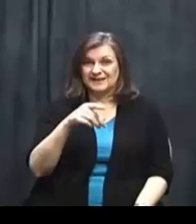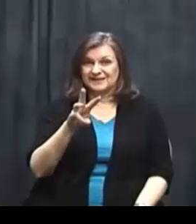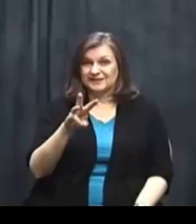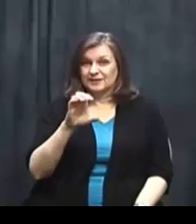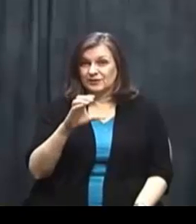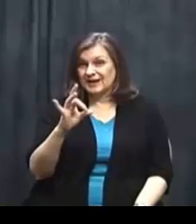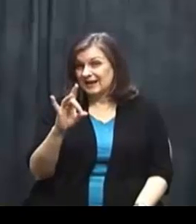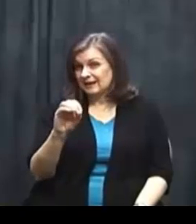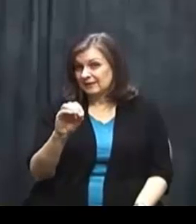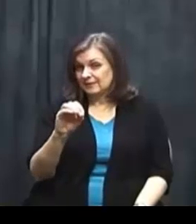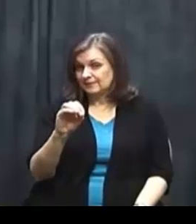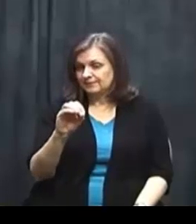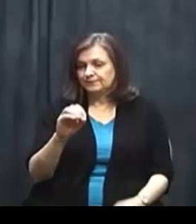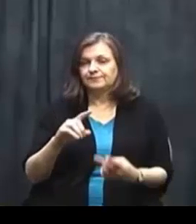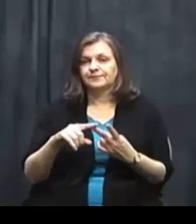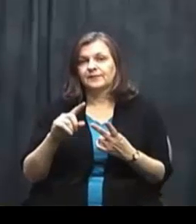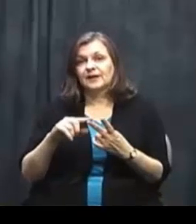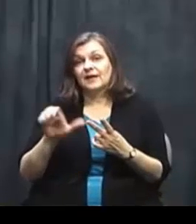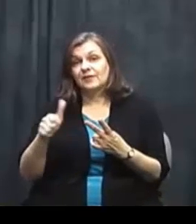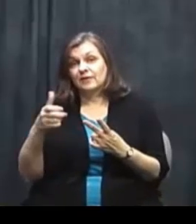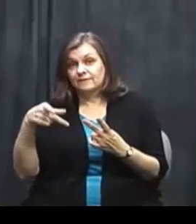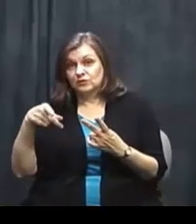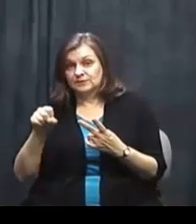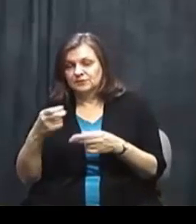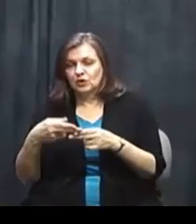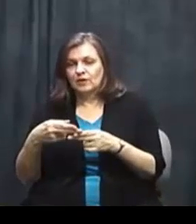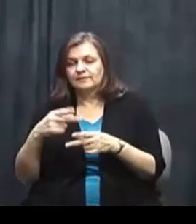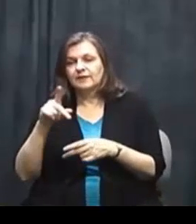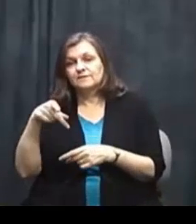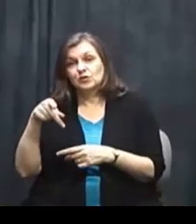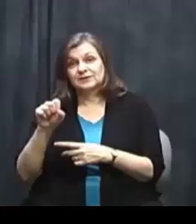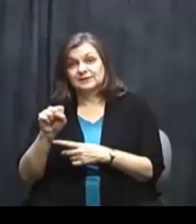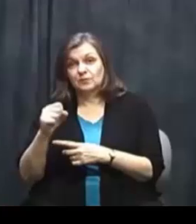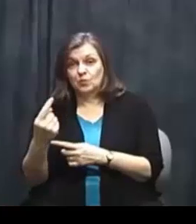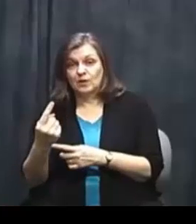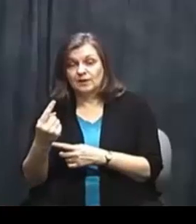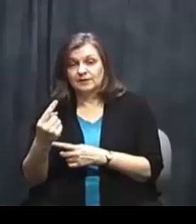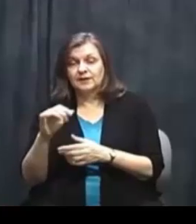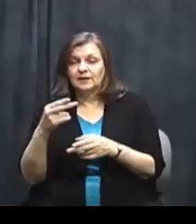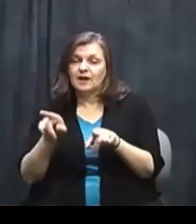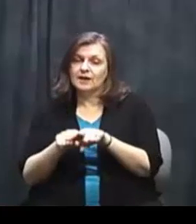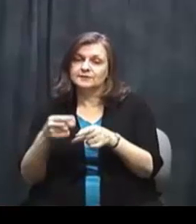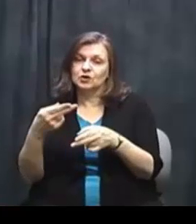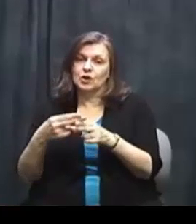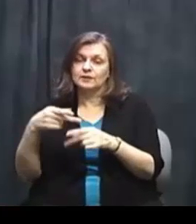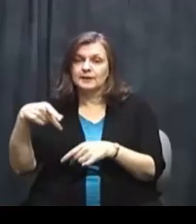photosystem one is also known as P700